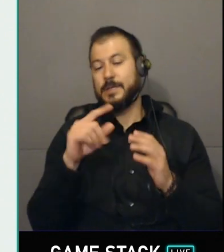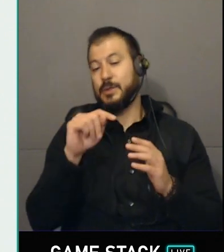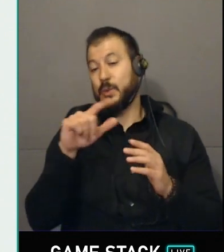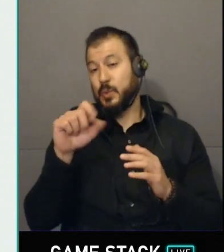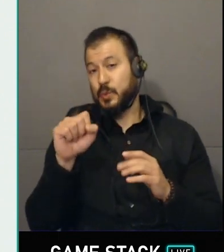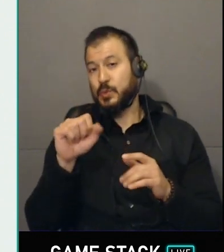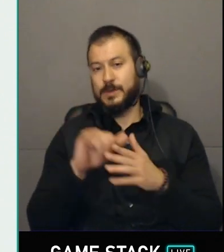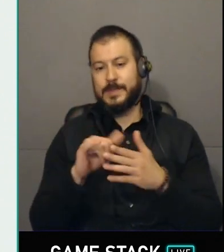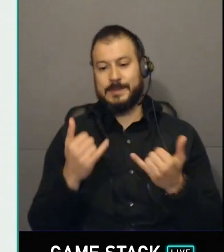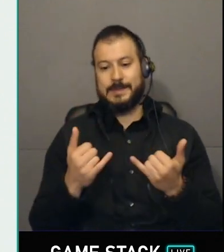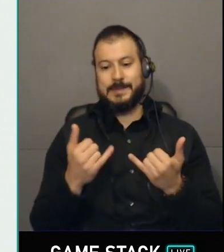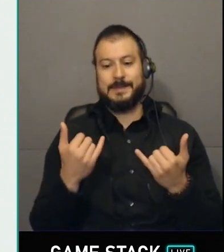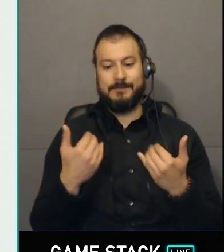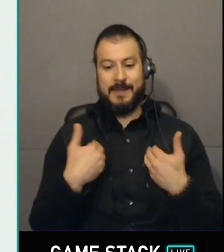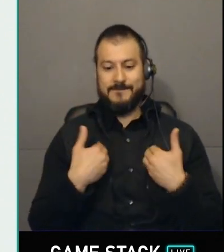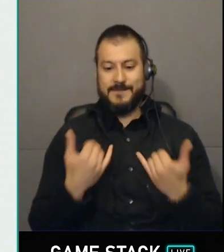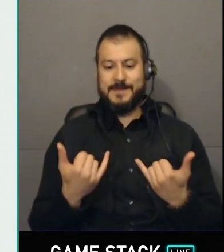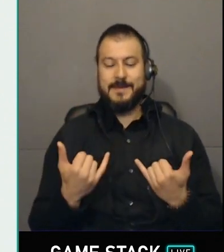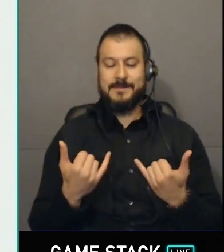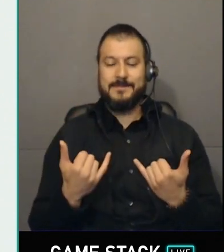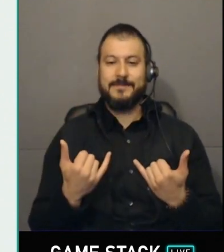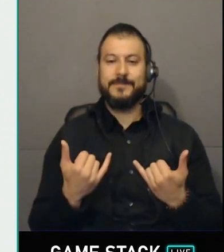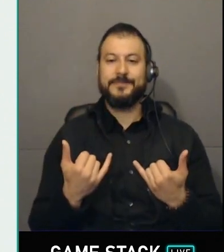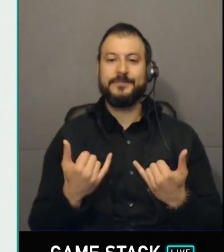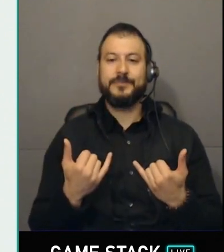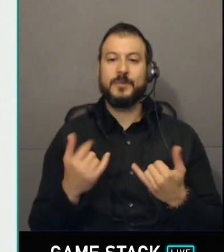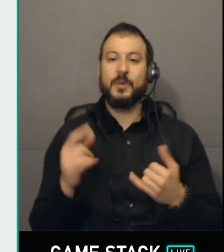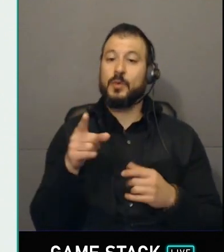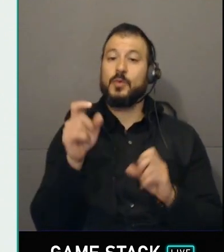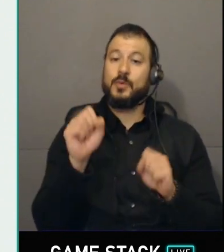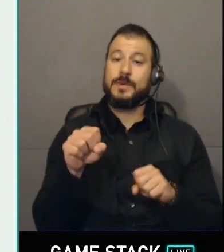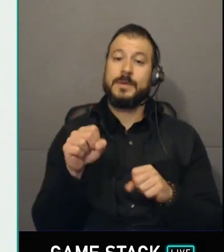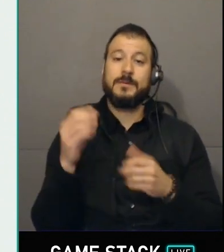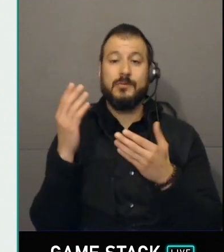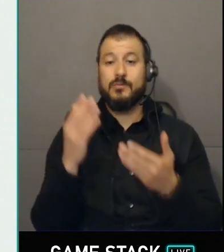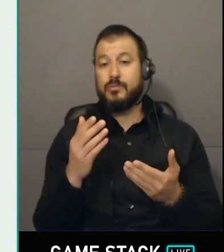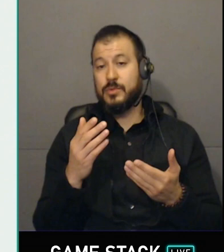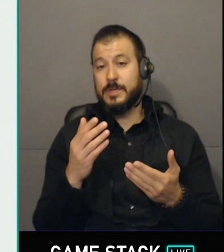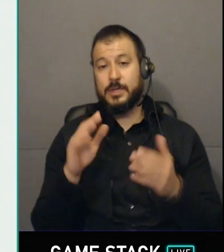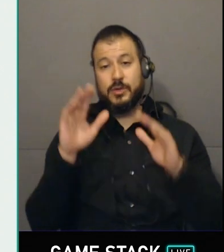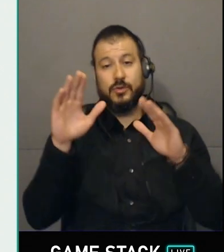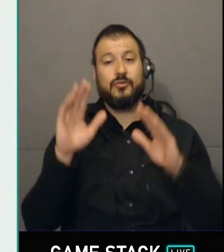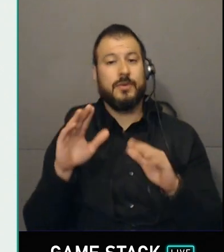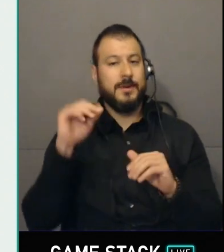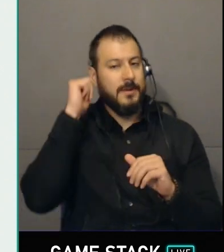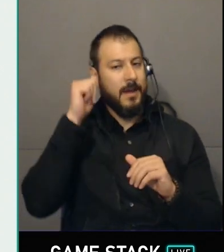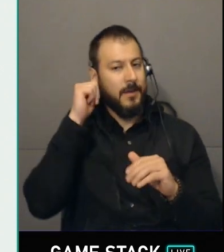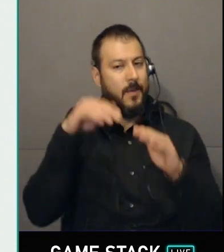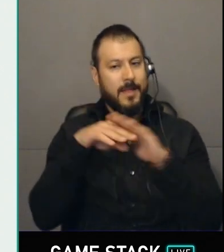exist today, where you can bring great audio accessibility to your games.